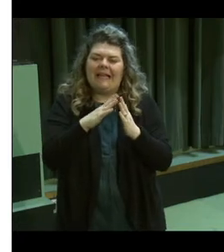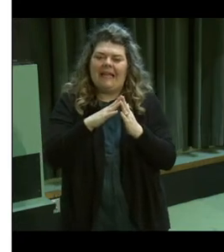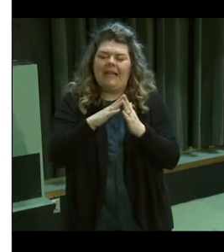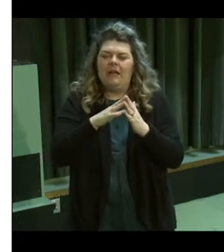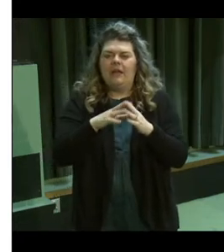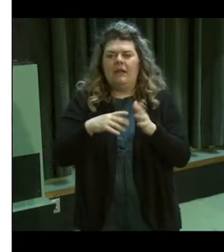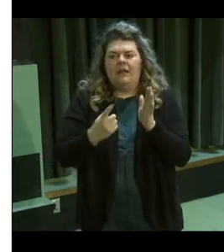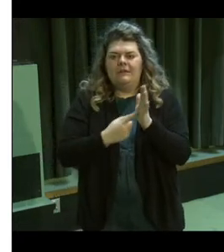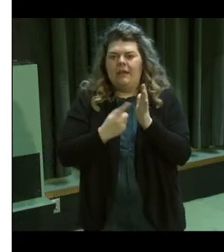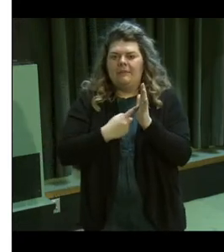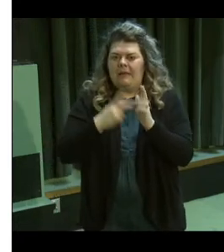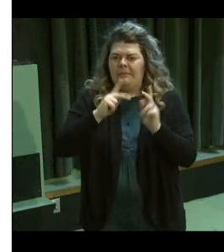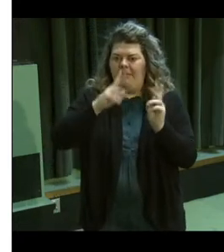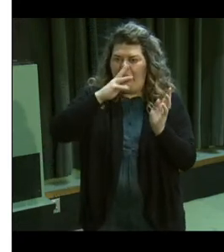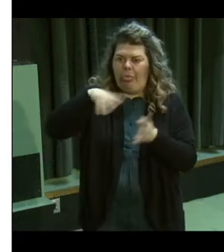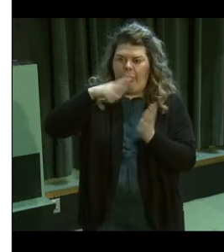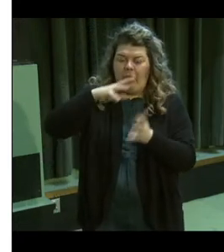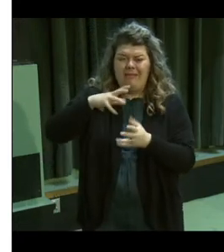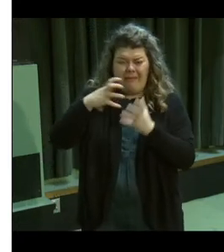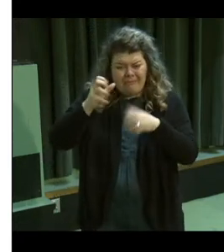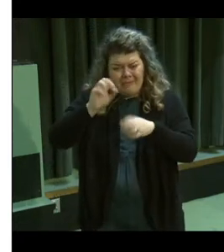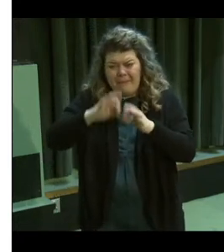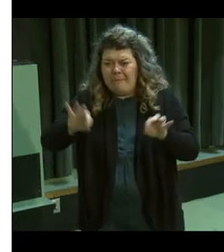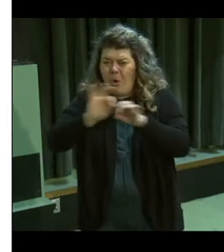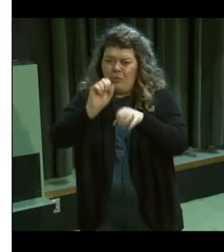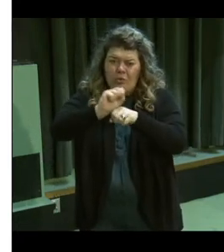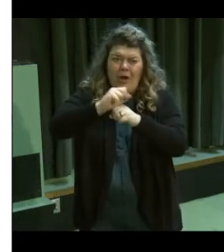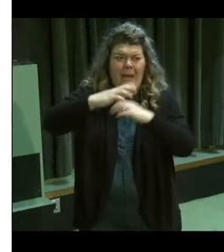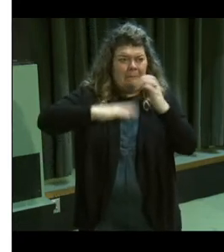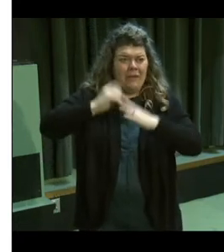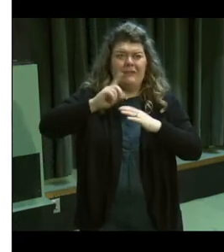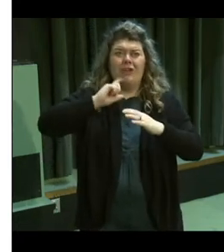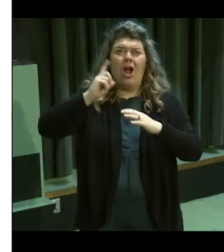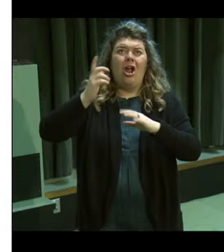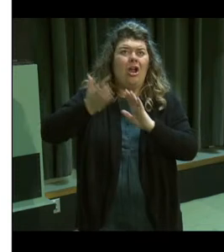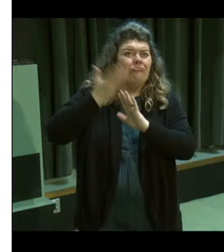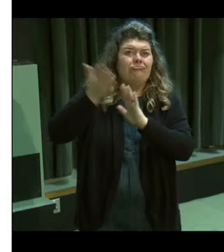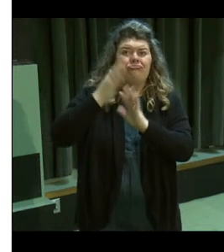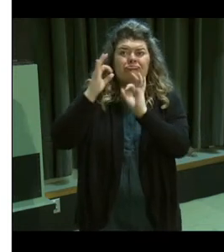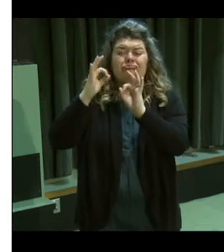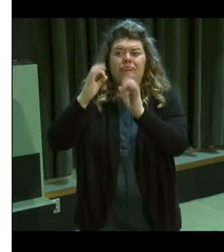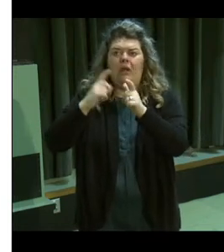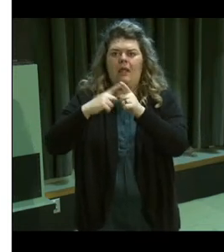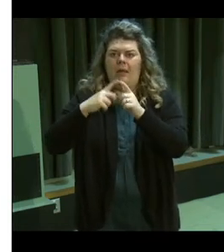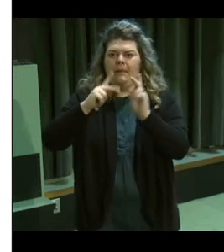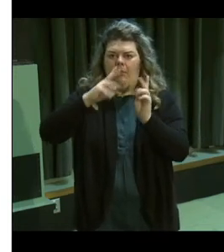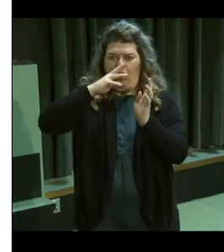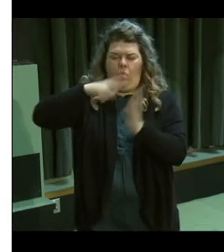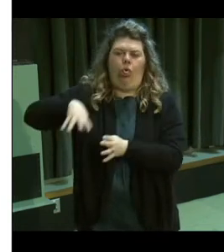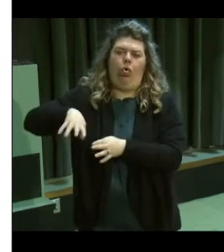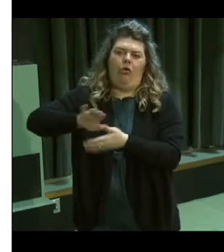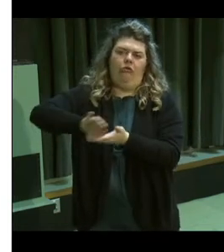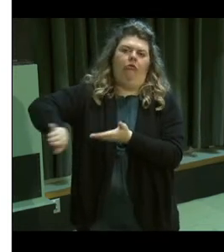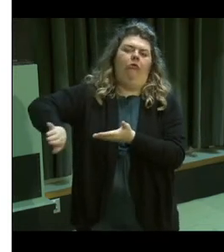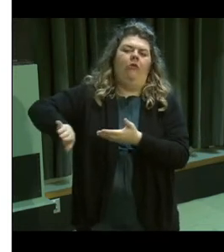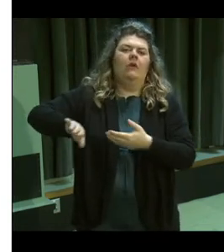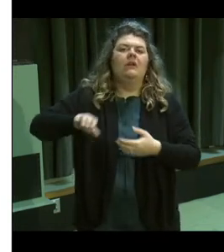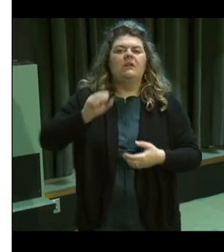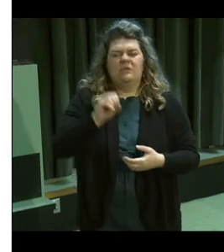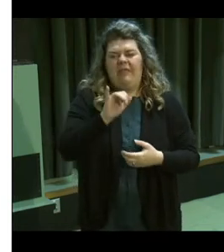they sort of go under the radar and do all this important work to keep all these facilities